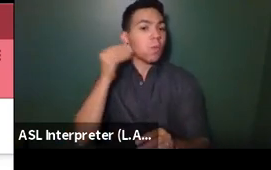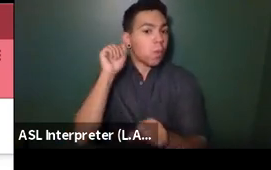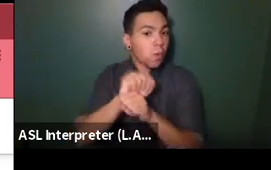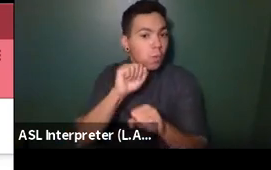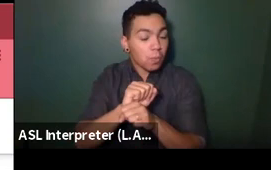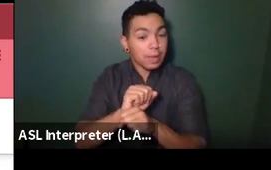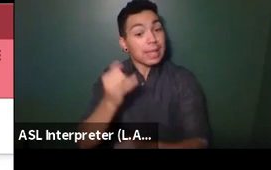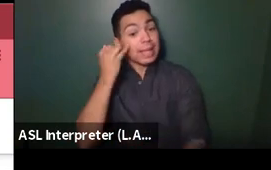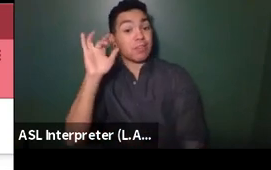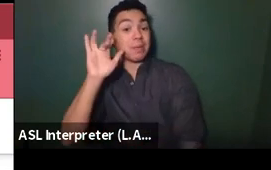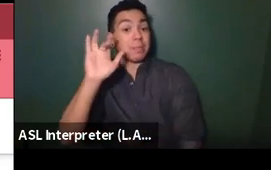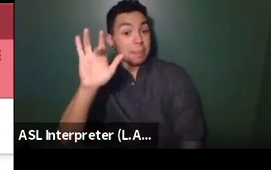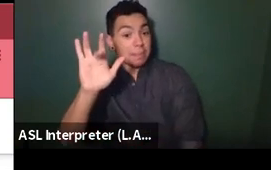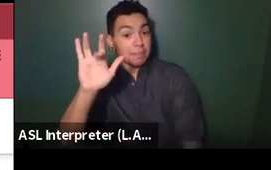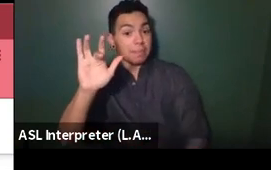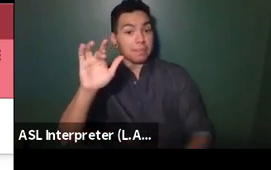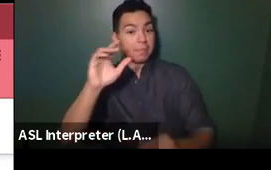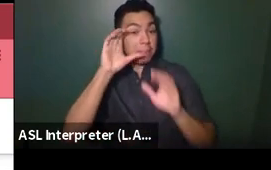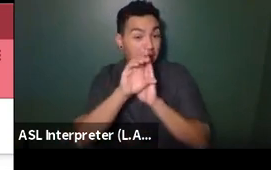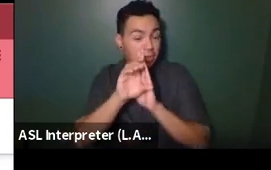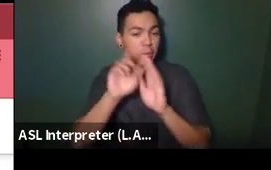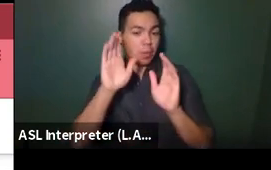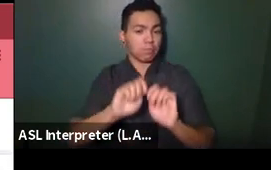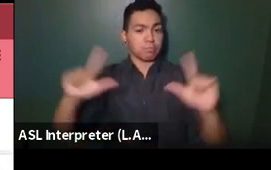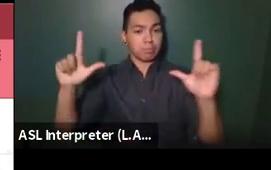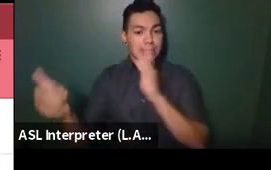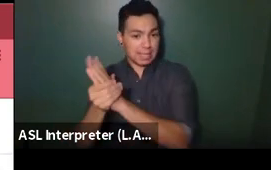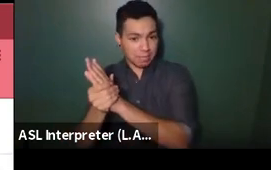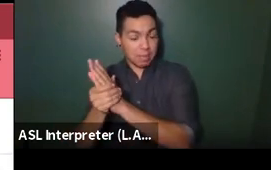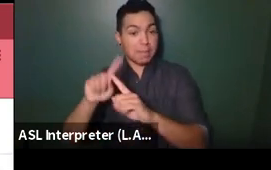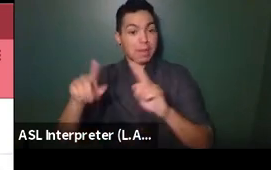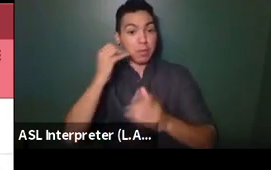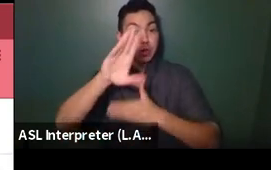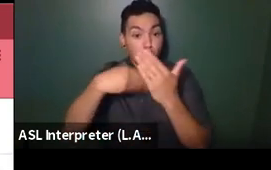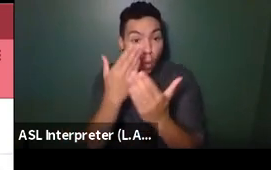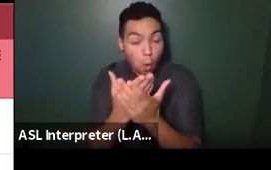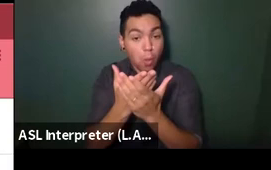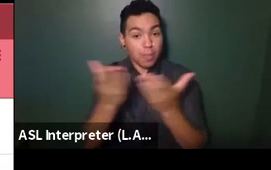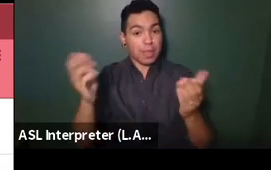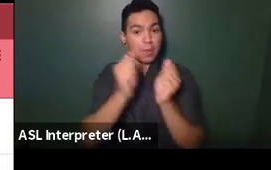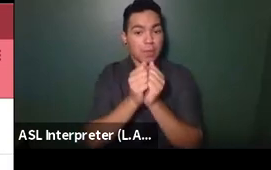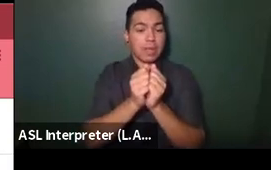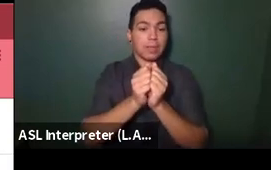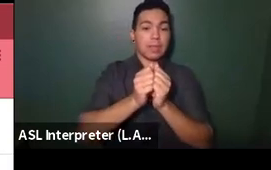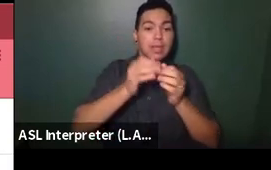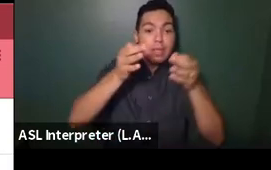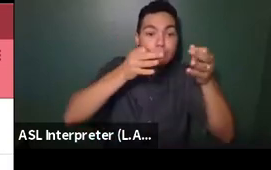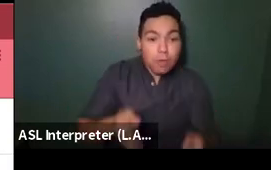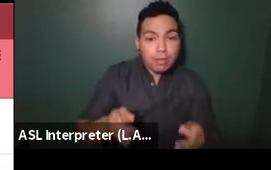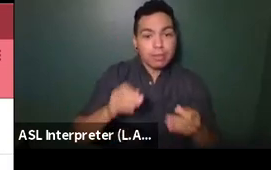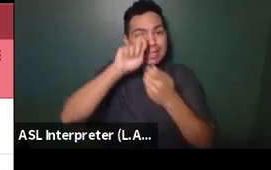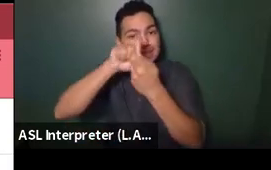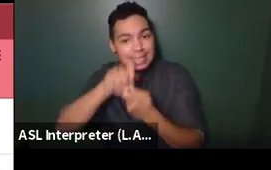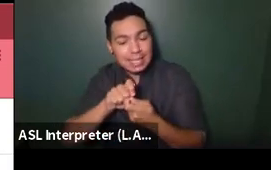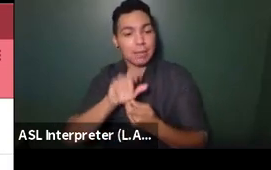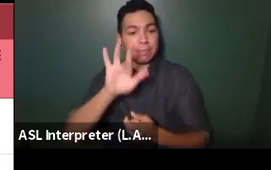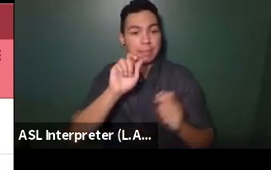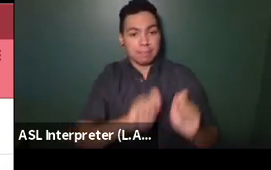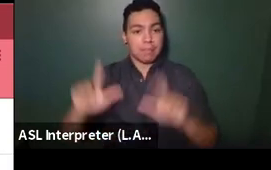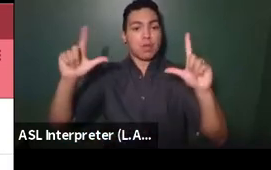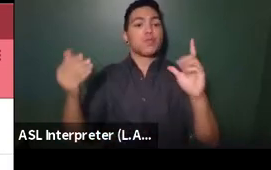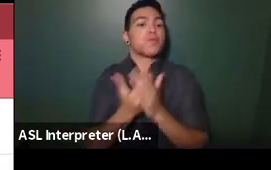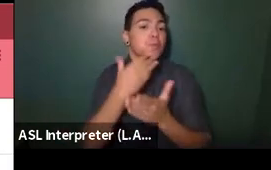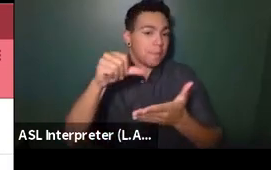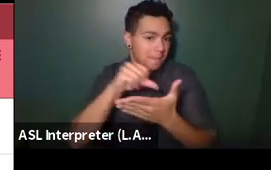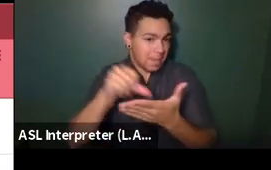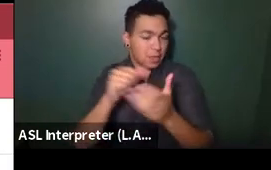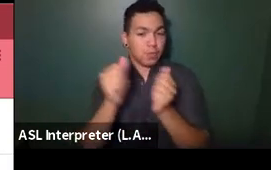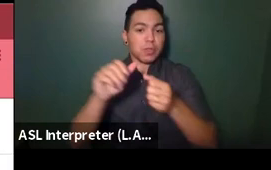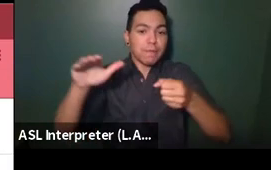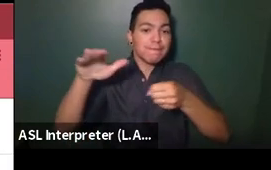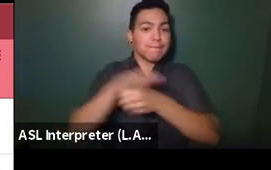Katherine Livick - ESD 112: if she wants to see the thing and its entirety, She's going to click View assignment and that opens it in a new page. So my student will have the instructions I added,